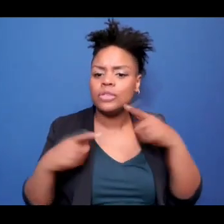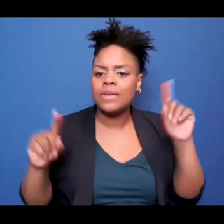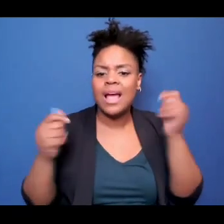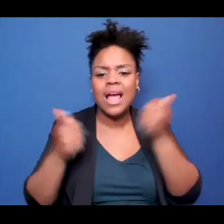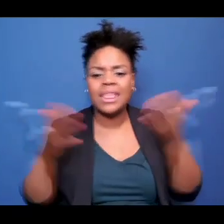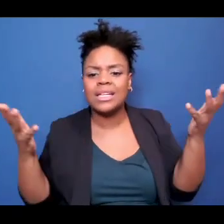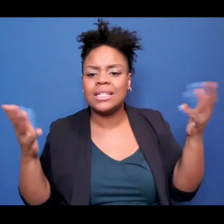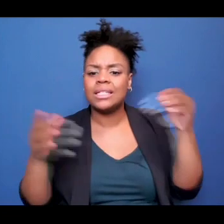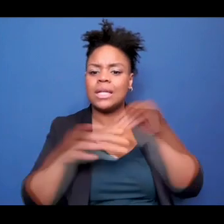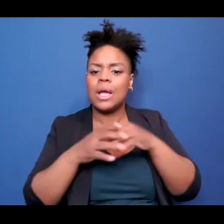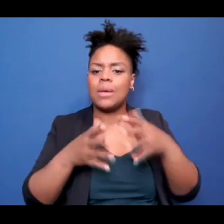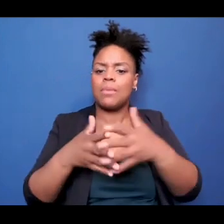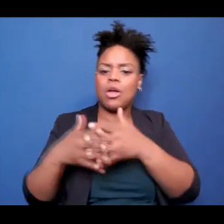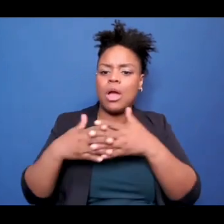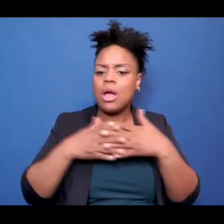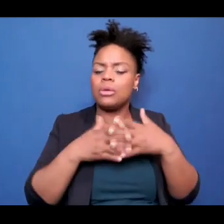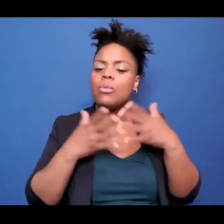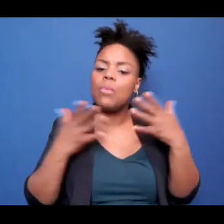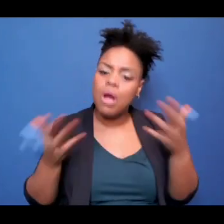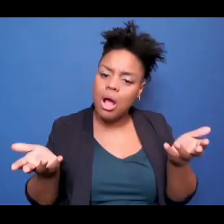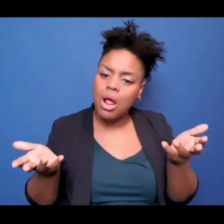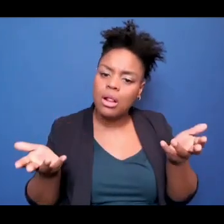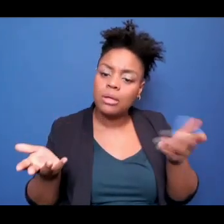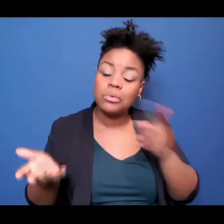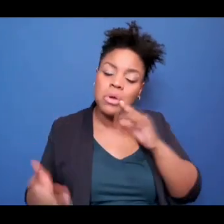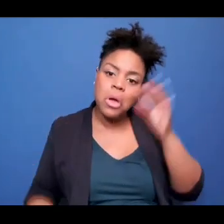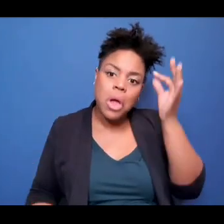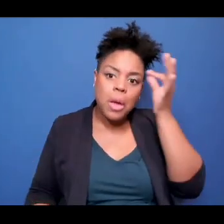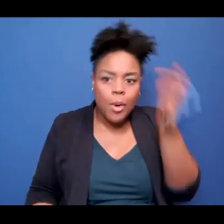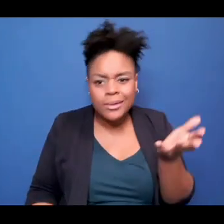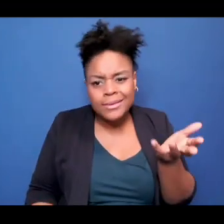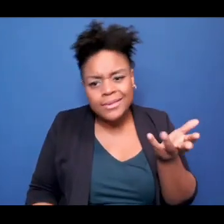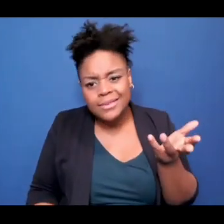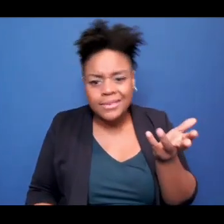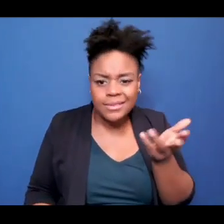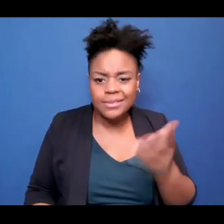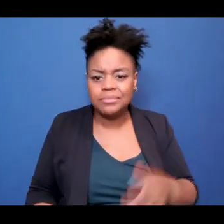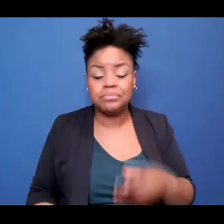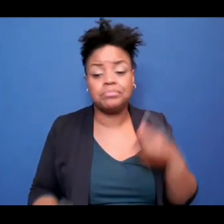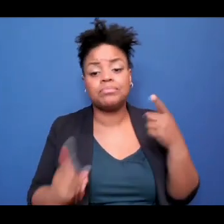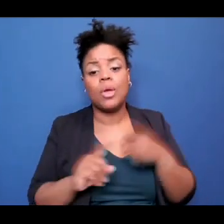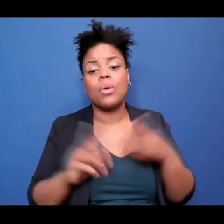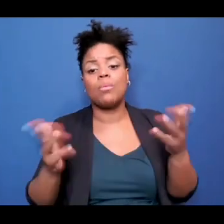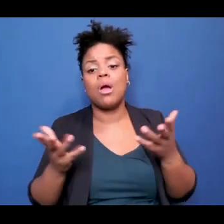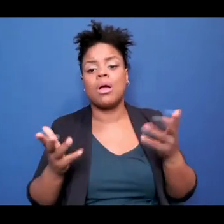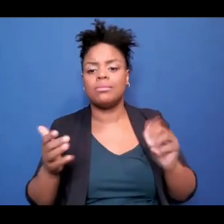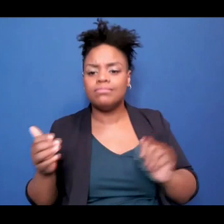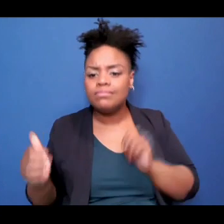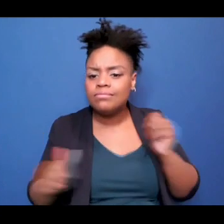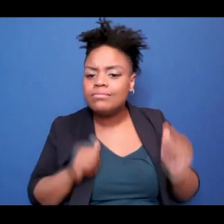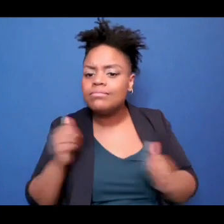THE AD SAYS YOU CAN ACHIEVE ANYTHING IN AMERICA. WELL, ALMOST. SO WHAT DOES THAT MEAN? WELL, IT SUGGESTS THAT WHILE THE